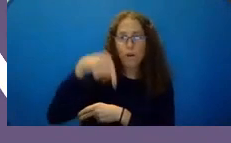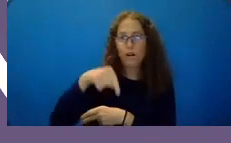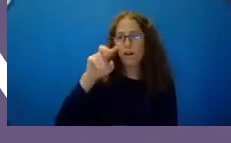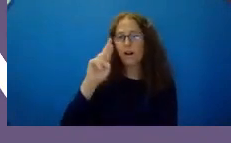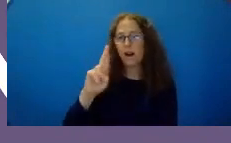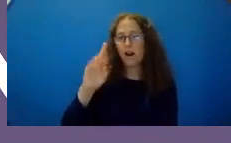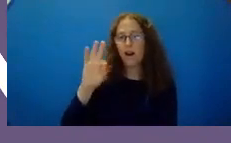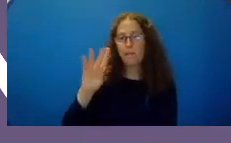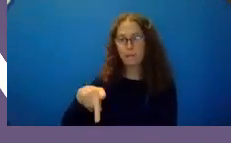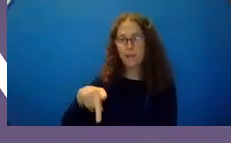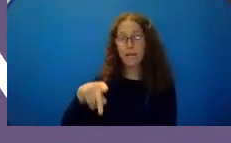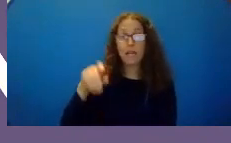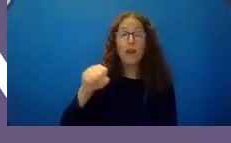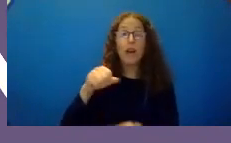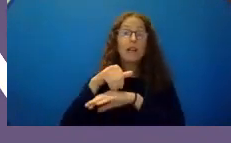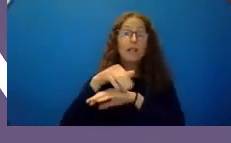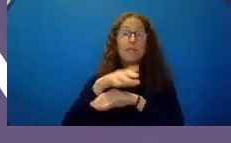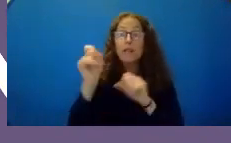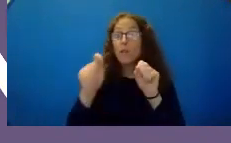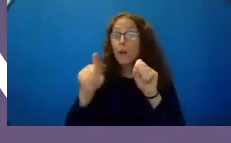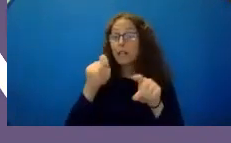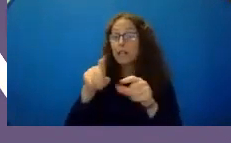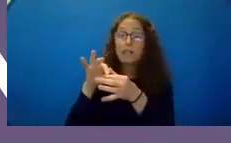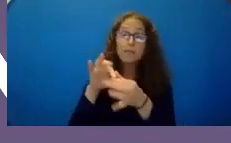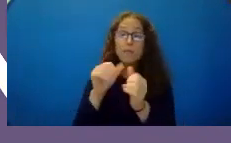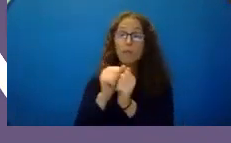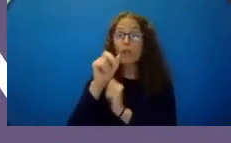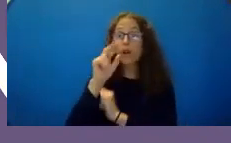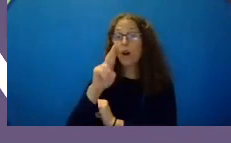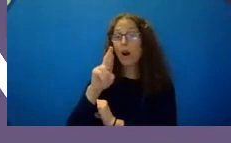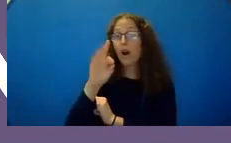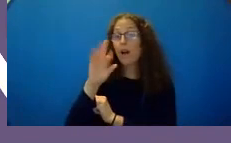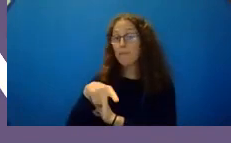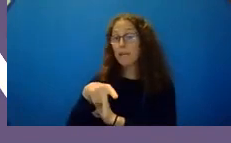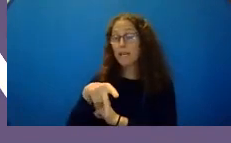SUBMITTED VIA ZOOM GRANTS SO THAT IS THE SOUL